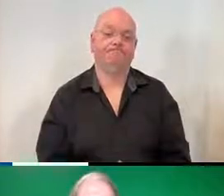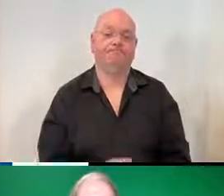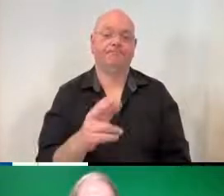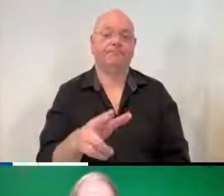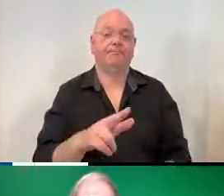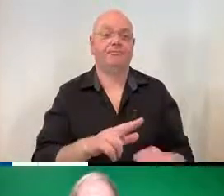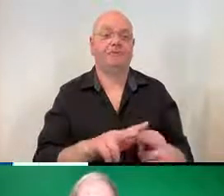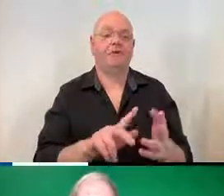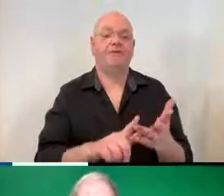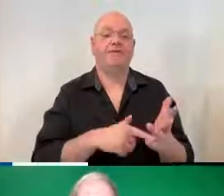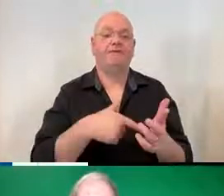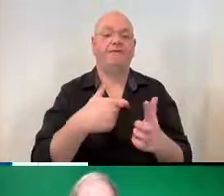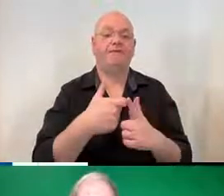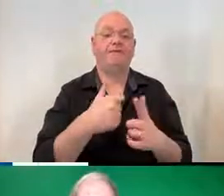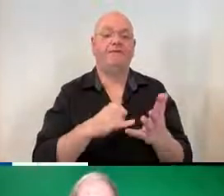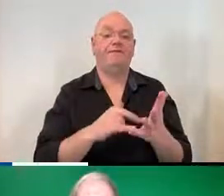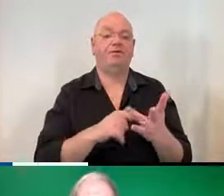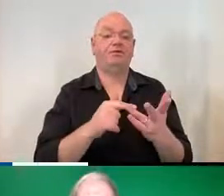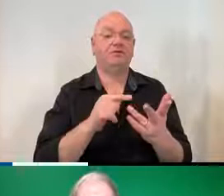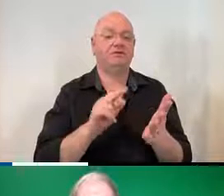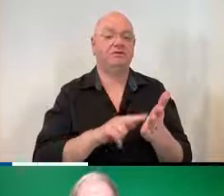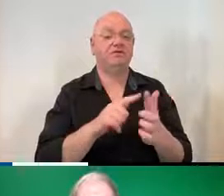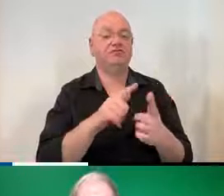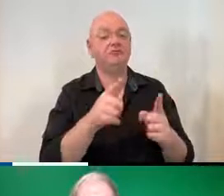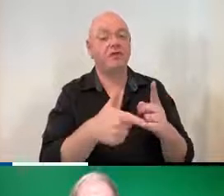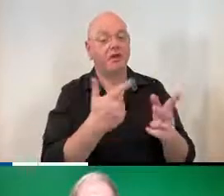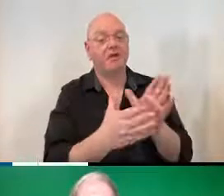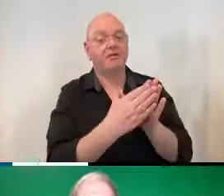spaces that is an interesting use of those assets.